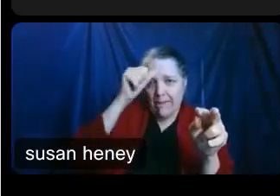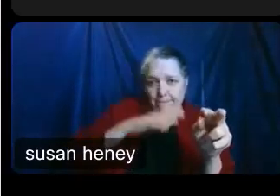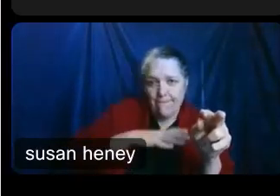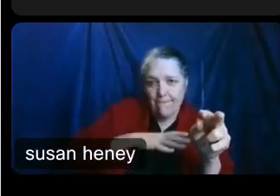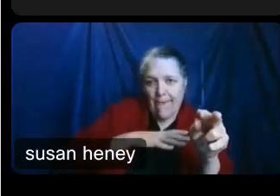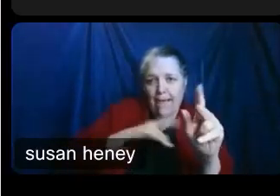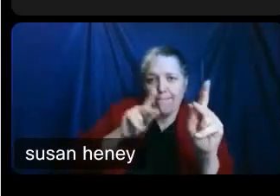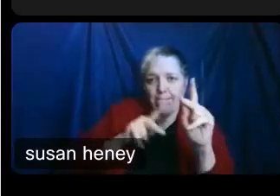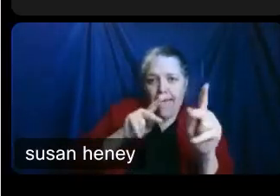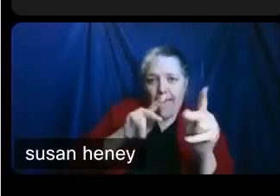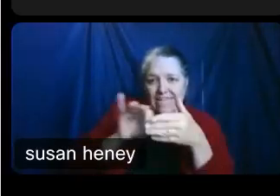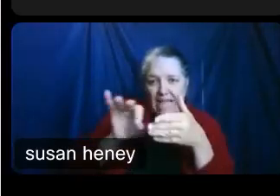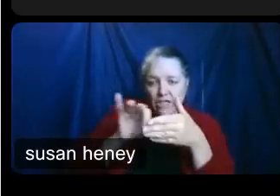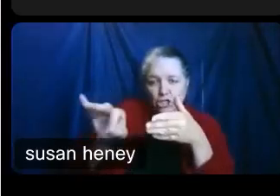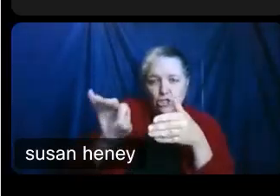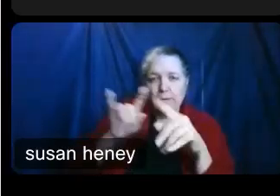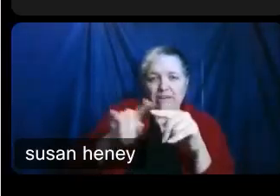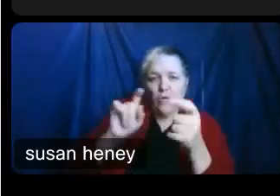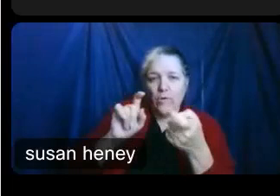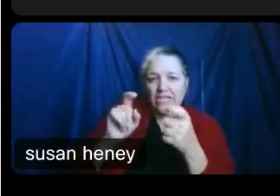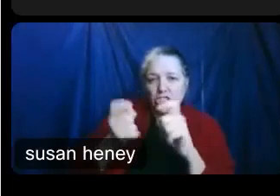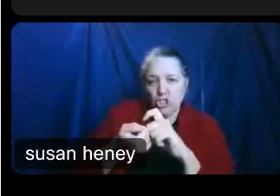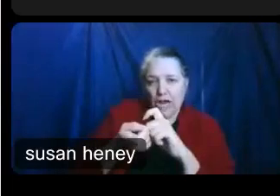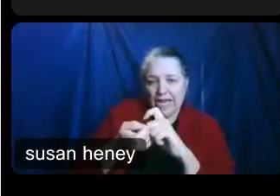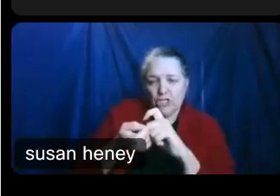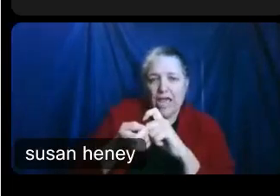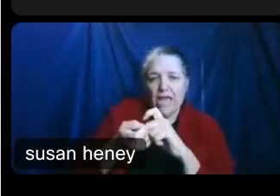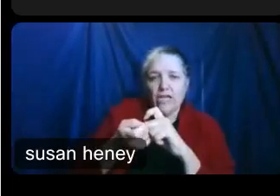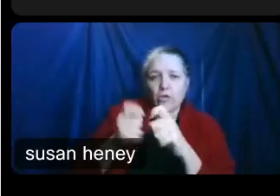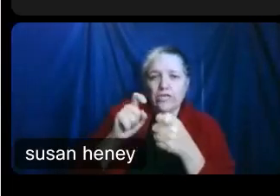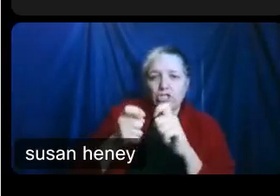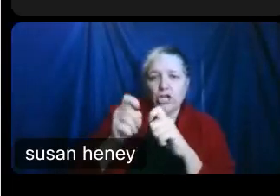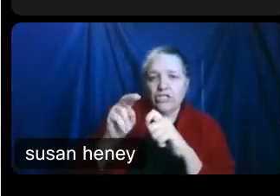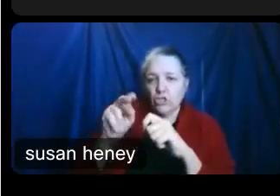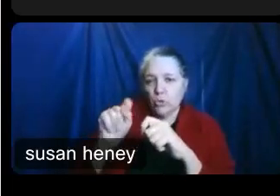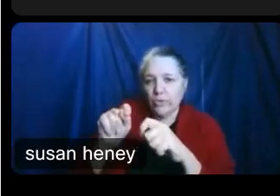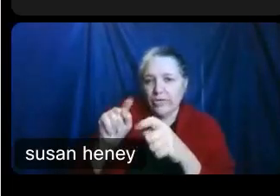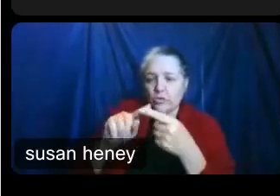I wanted to change that variable, you can change the units to either numbers or percents.